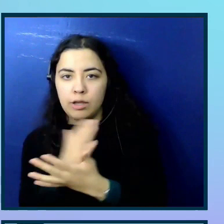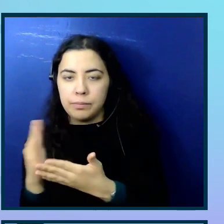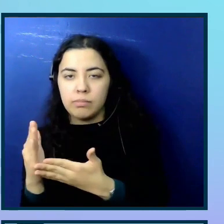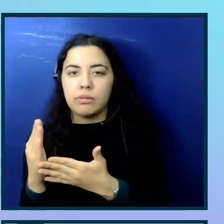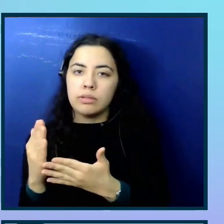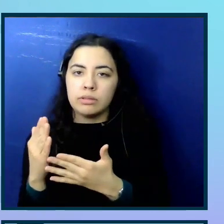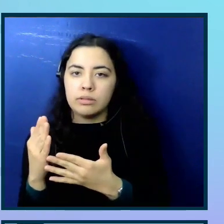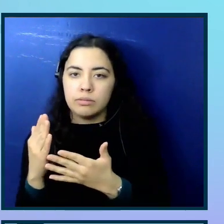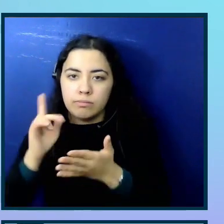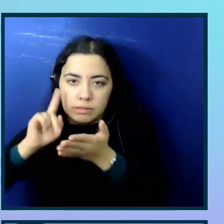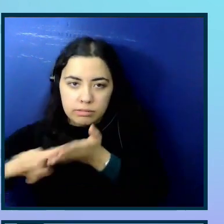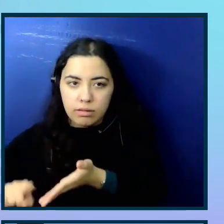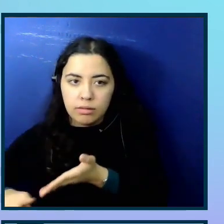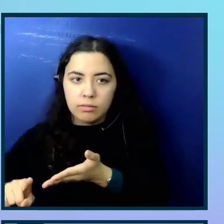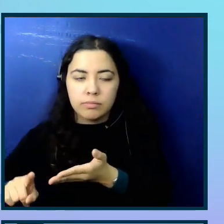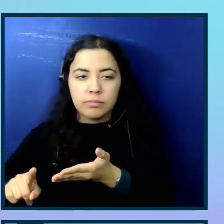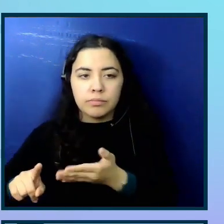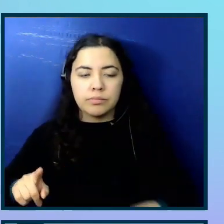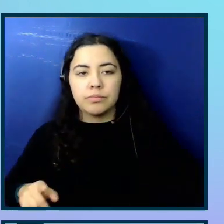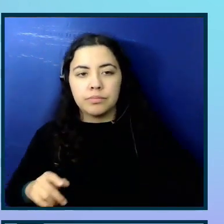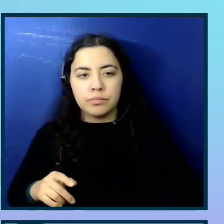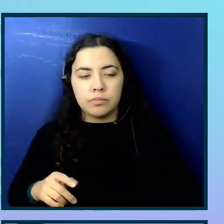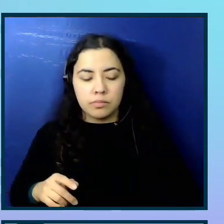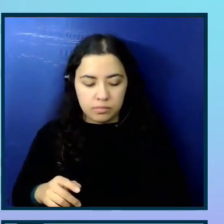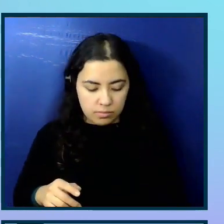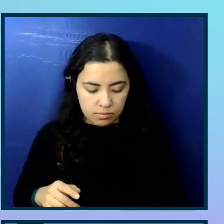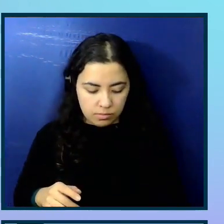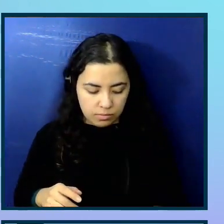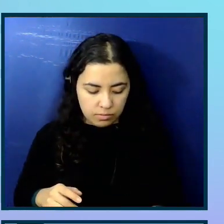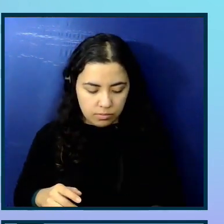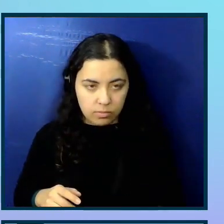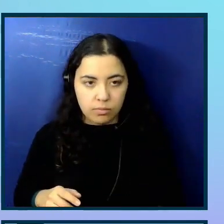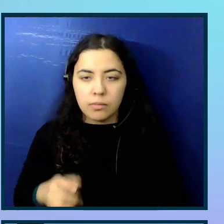to make sure that the types of choices that we were making were resonating